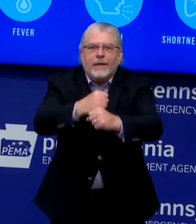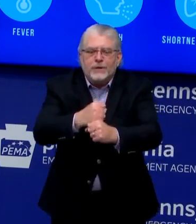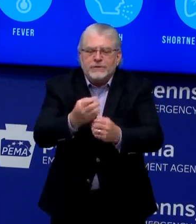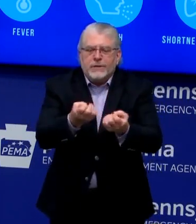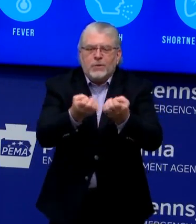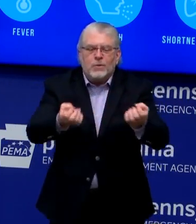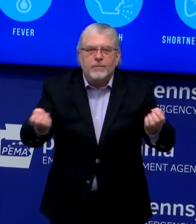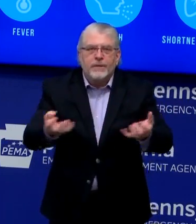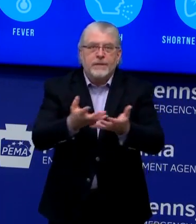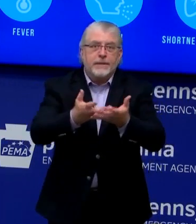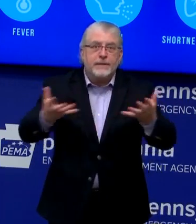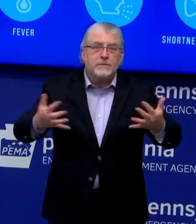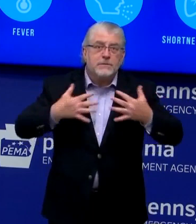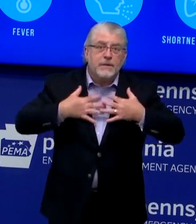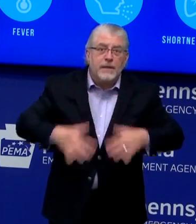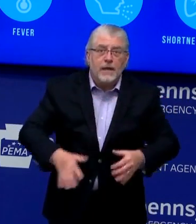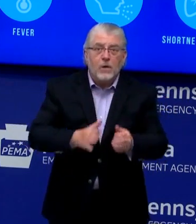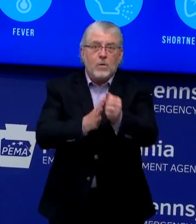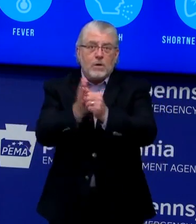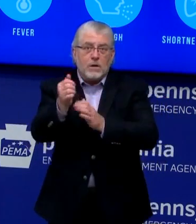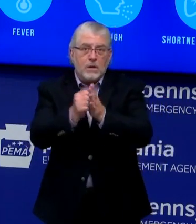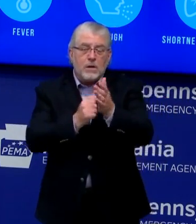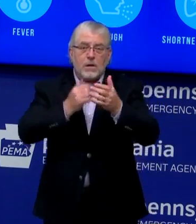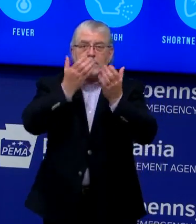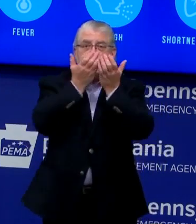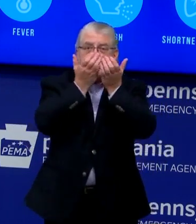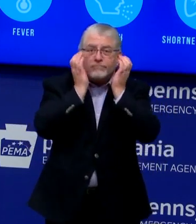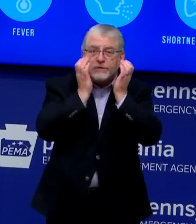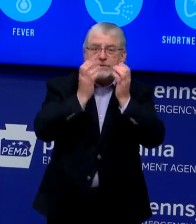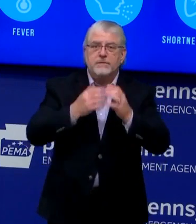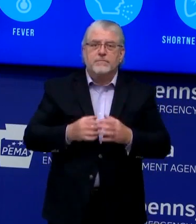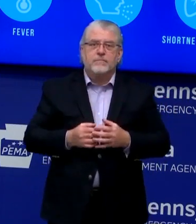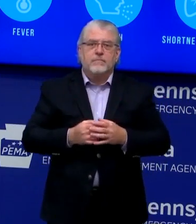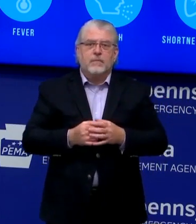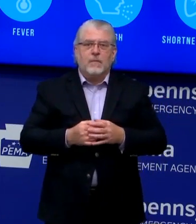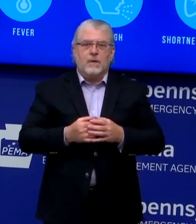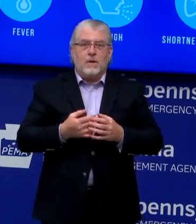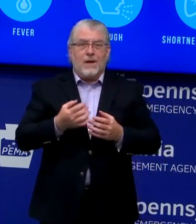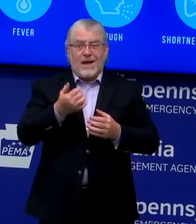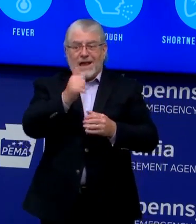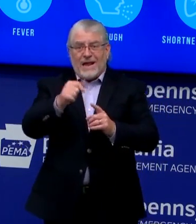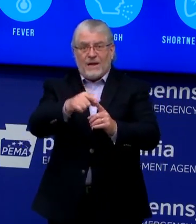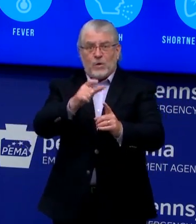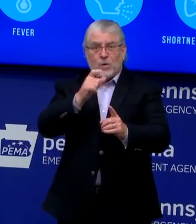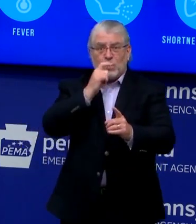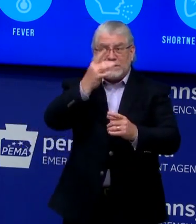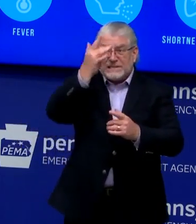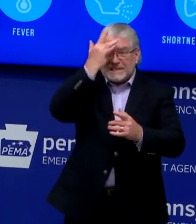UNIVERSAL SCREENING, AND USE OF PERSONAL PROTECTIVE EQUIPMENT FOR STAFF TREATING PATIENTS.